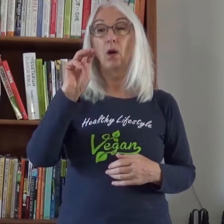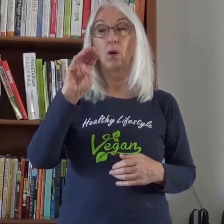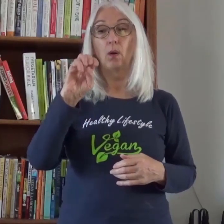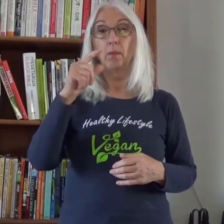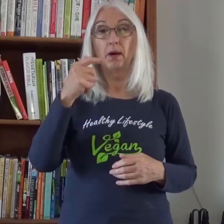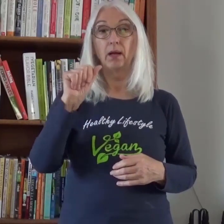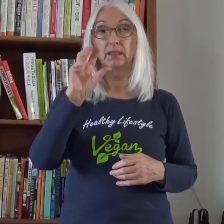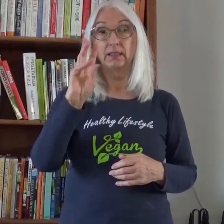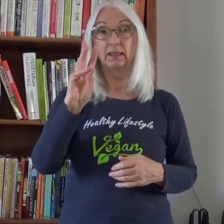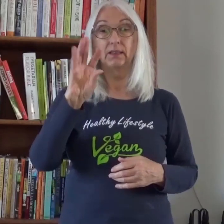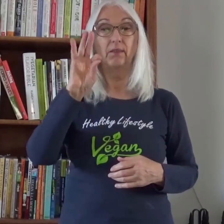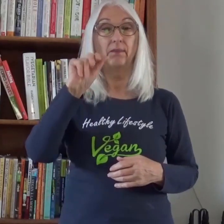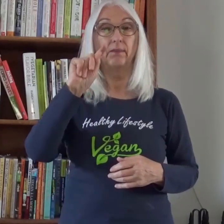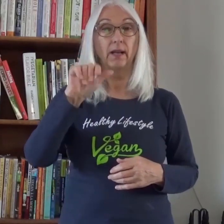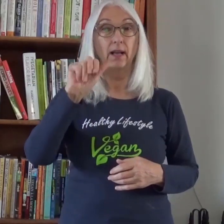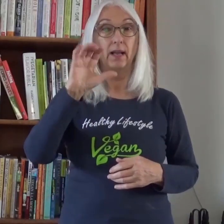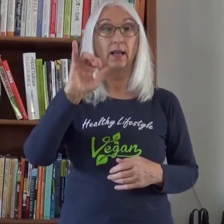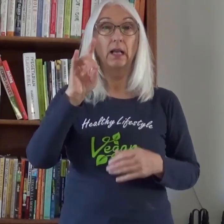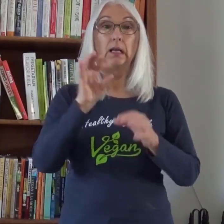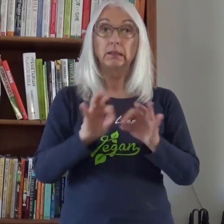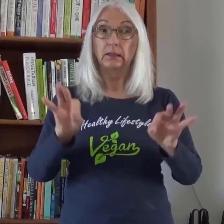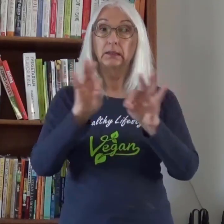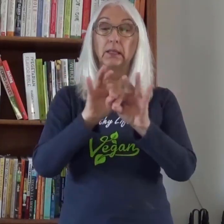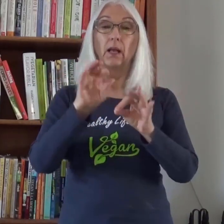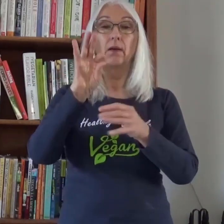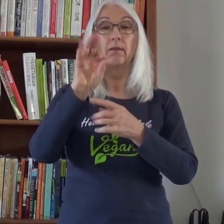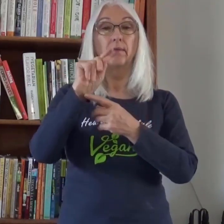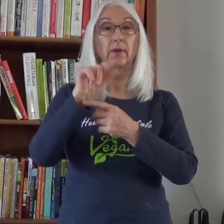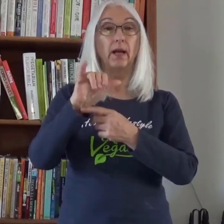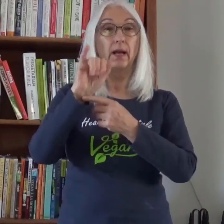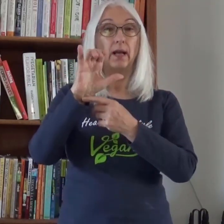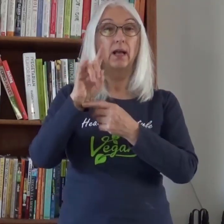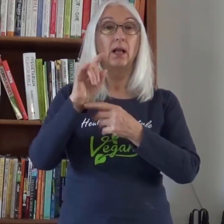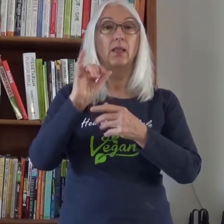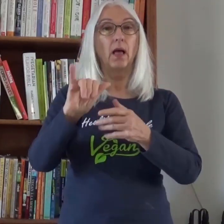Omega 6 fatty acids are an essential fatty acid